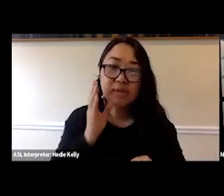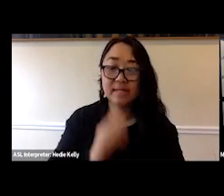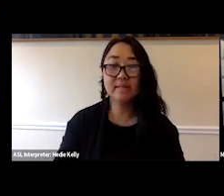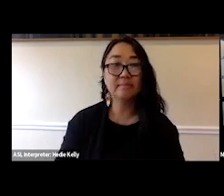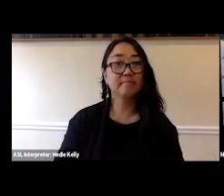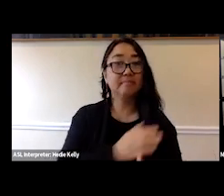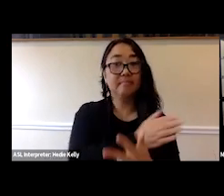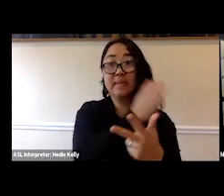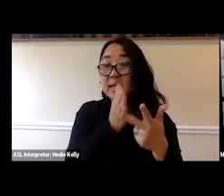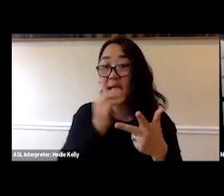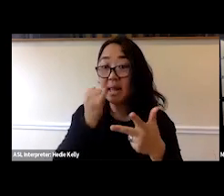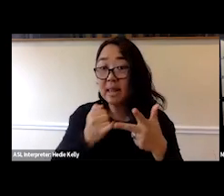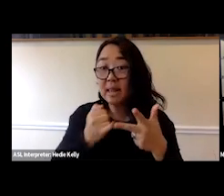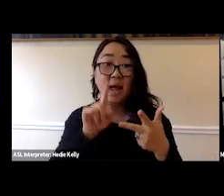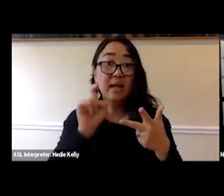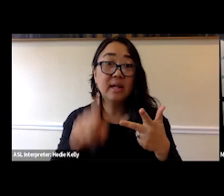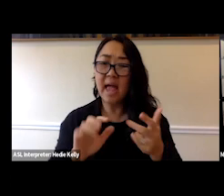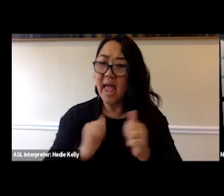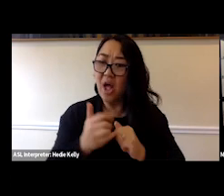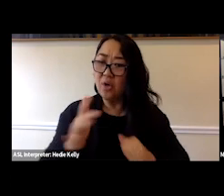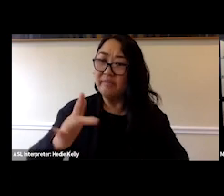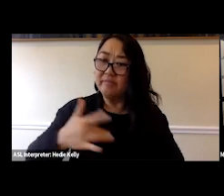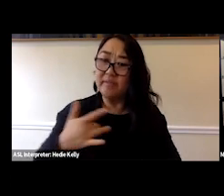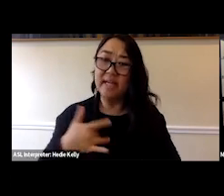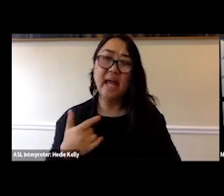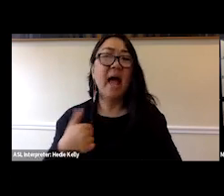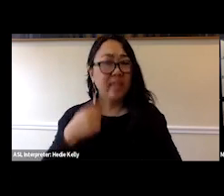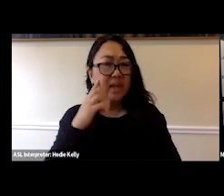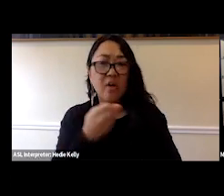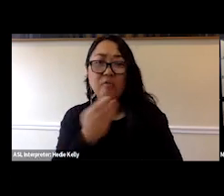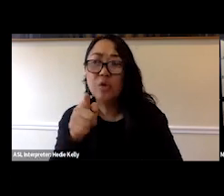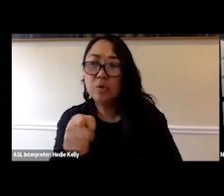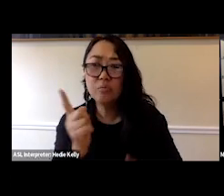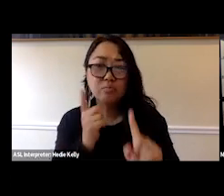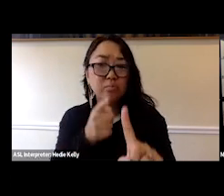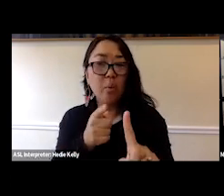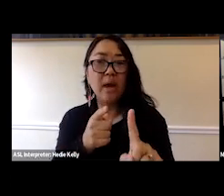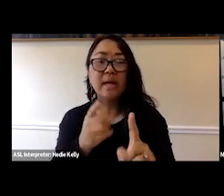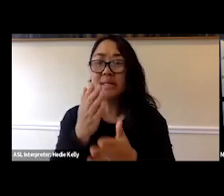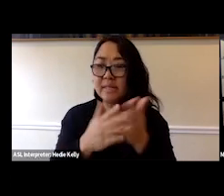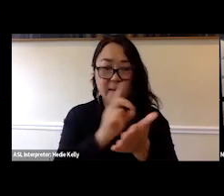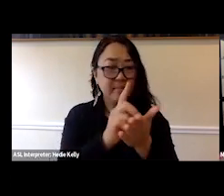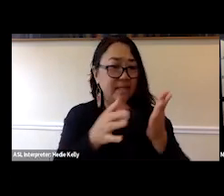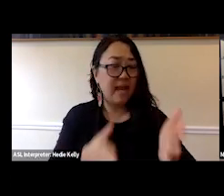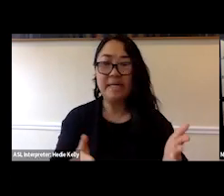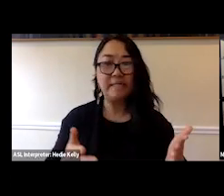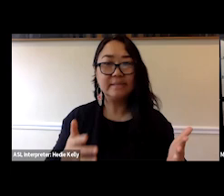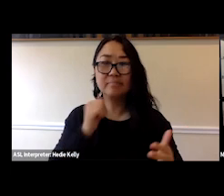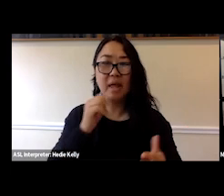There's a couple of things there, too, that I think a lot of designers don't think about. But if you're used to using a mouse or